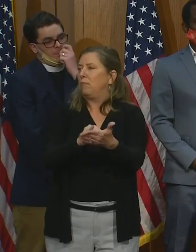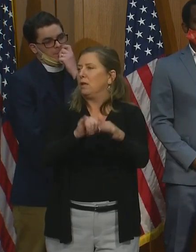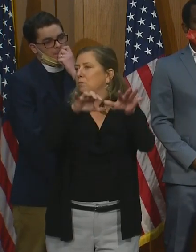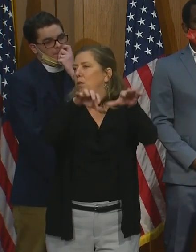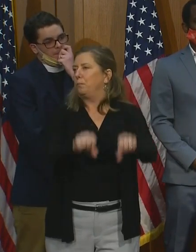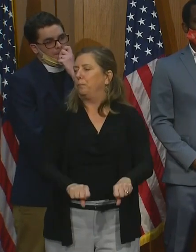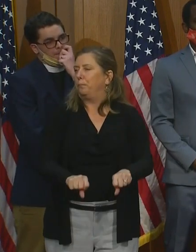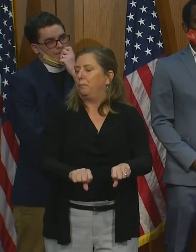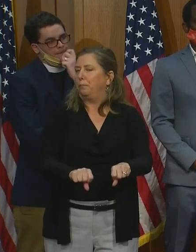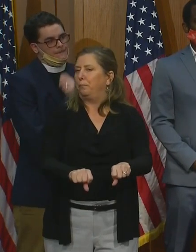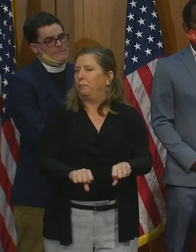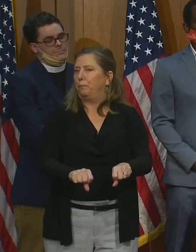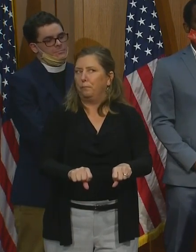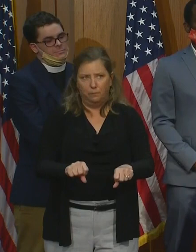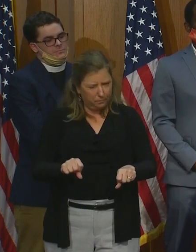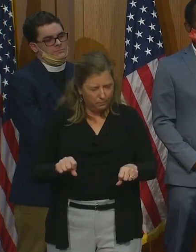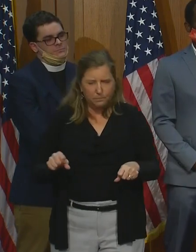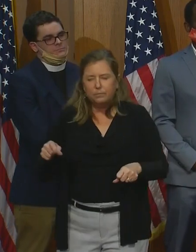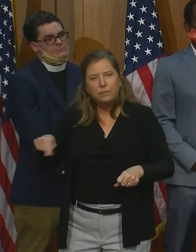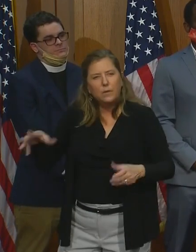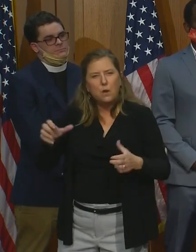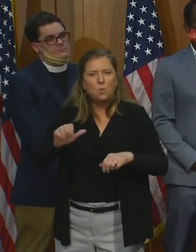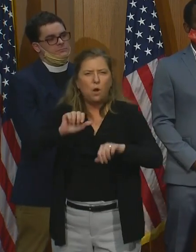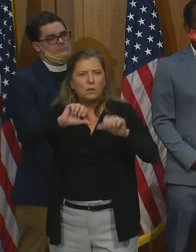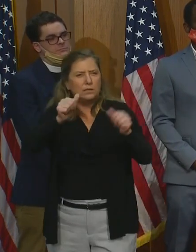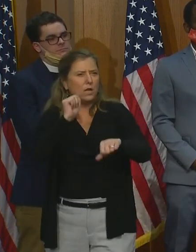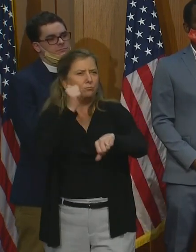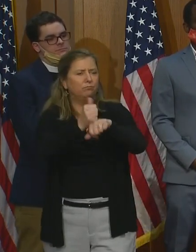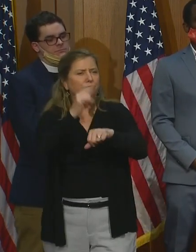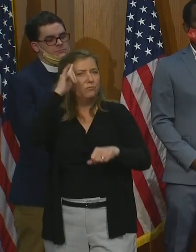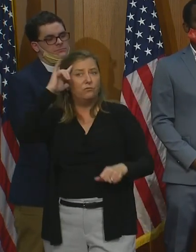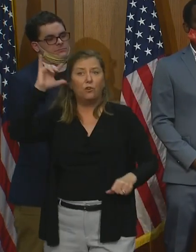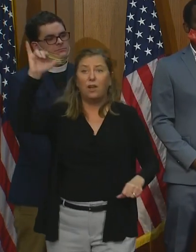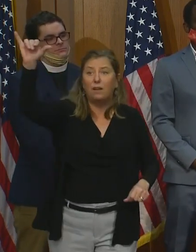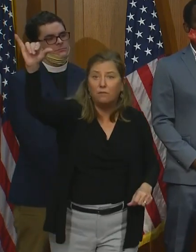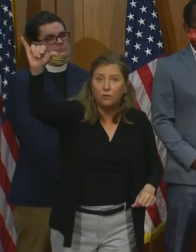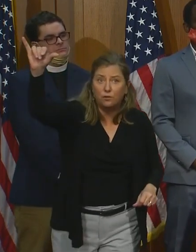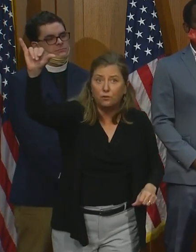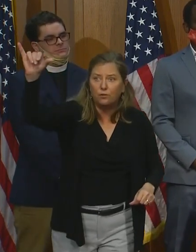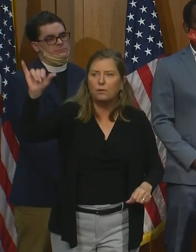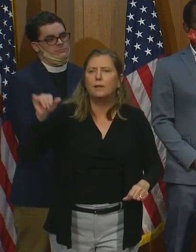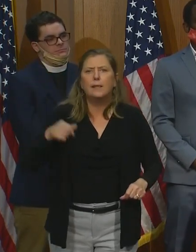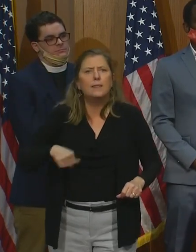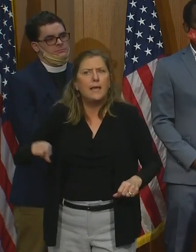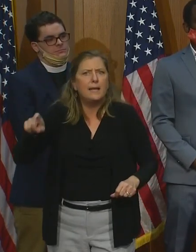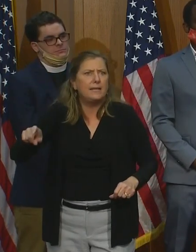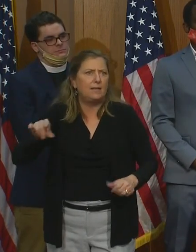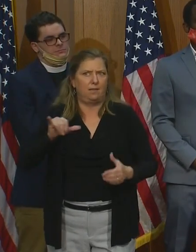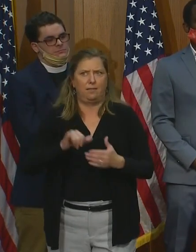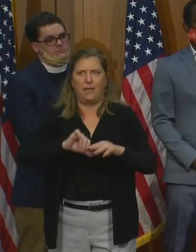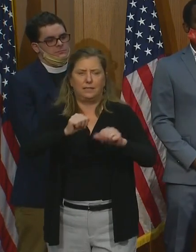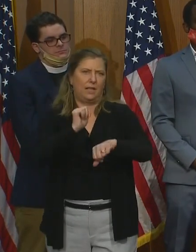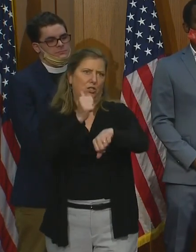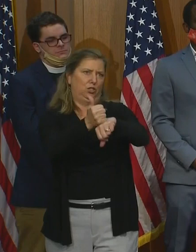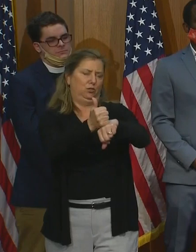STATUTE GOES UP THEY CAN NEVER COME DOWN. THEY WANT THE